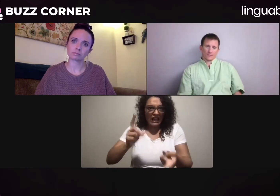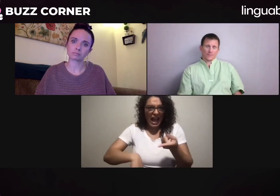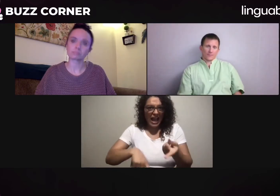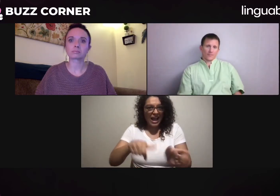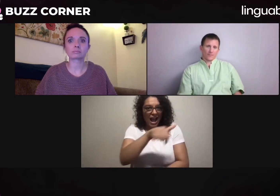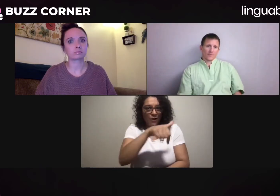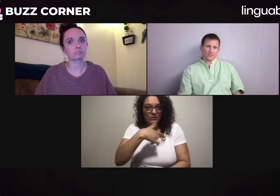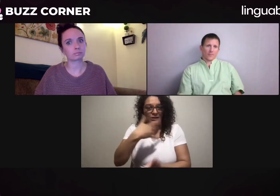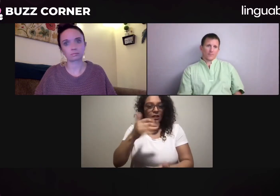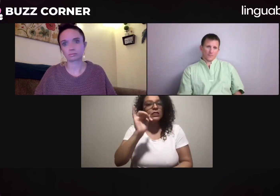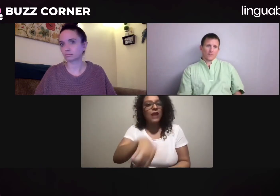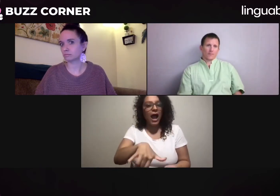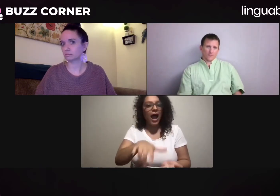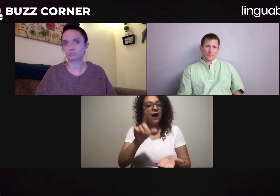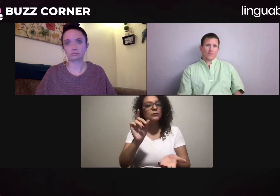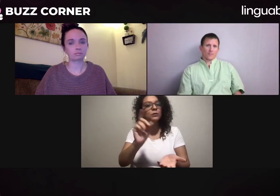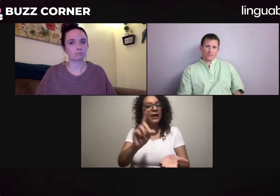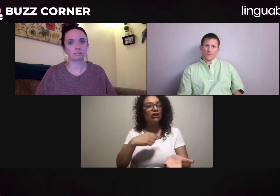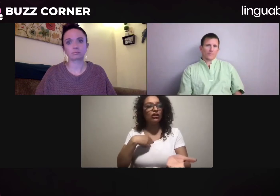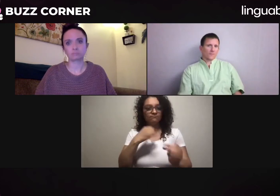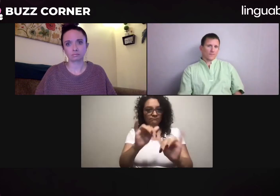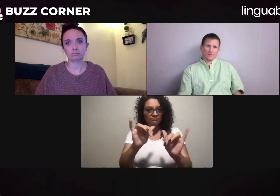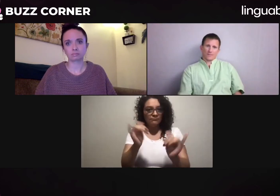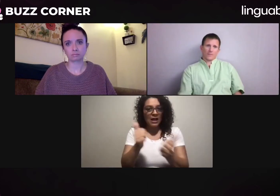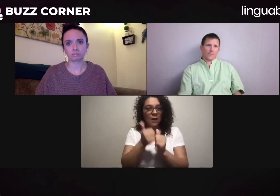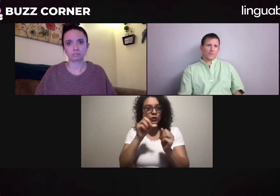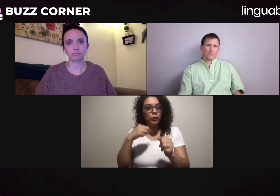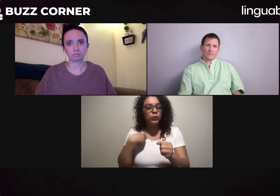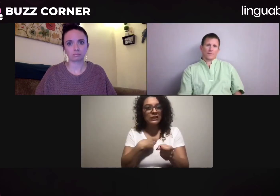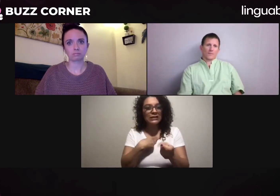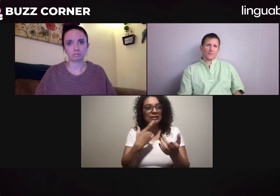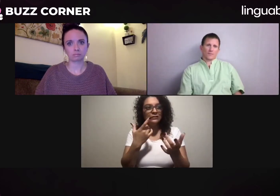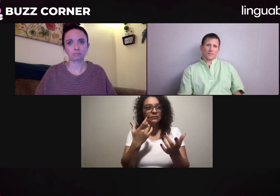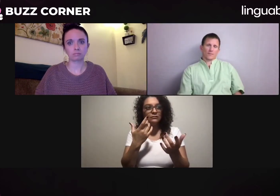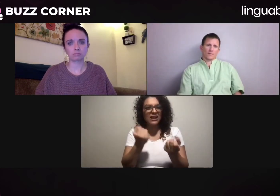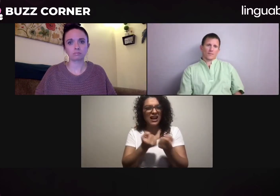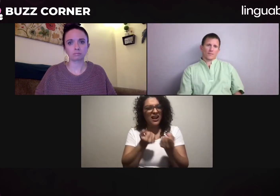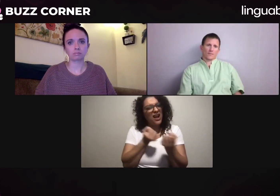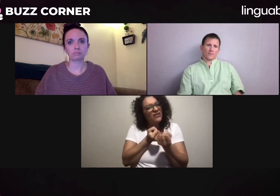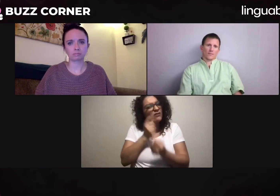English in myself was just so tremendous and so stressful in that moment. And of course, they wanted him out.